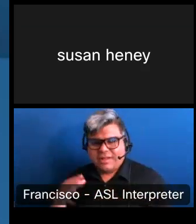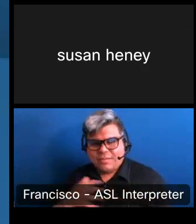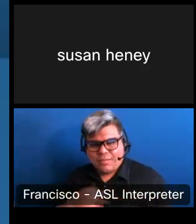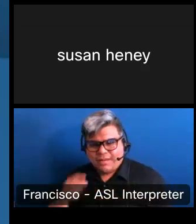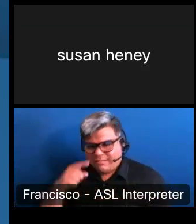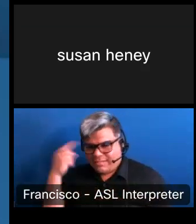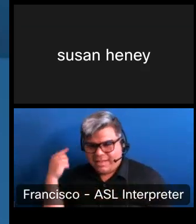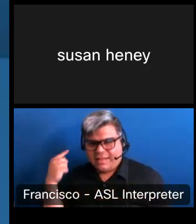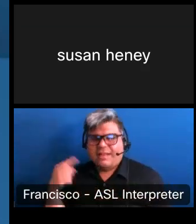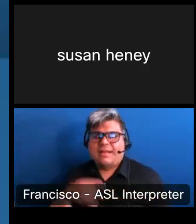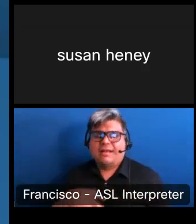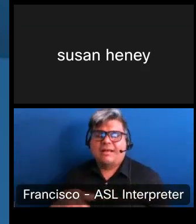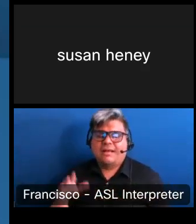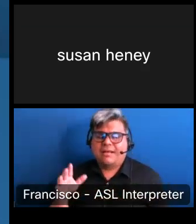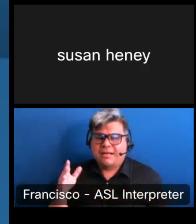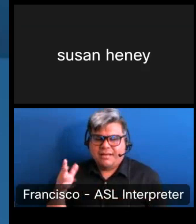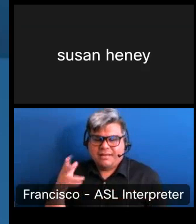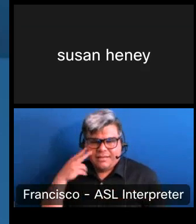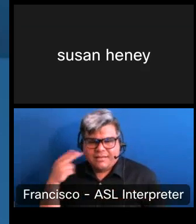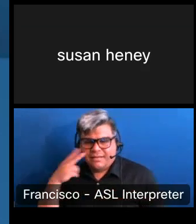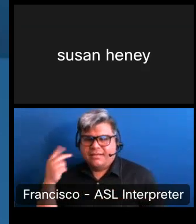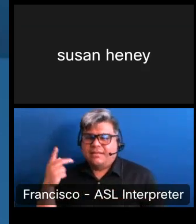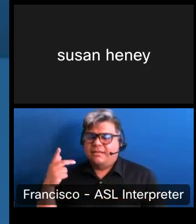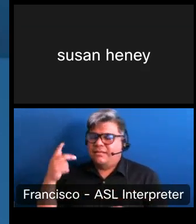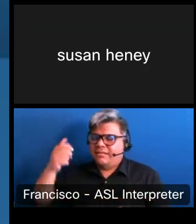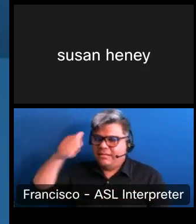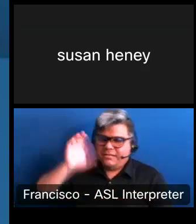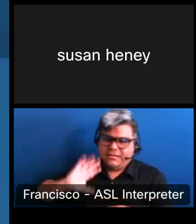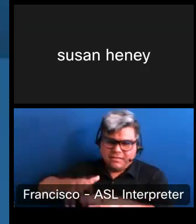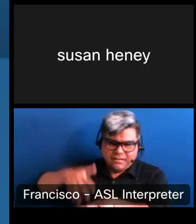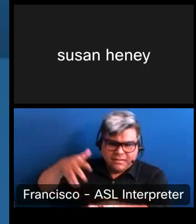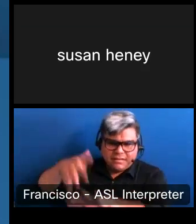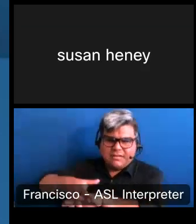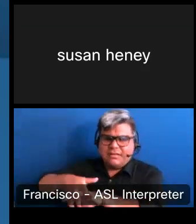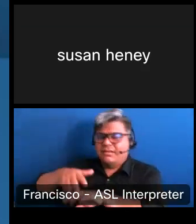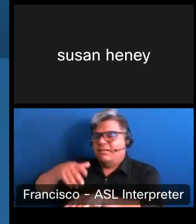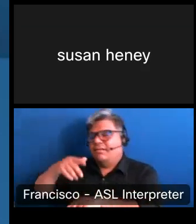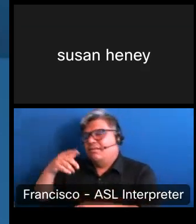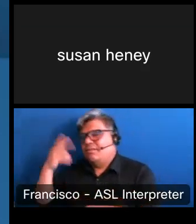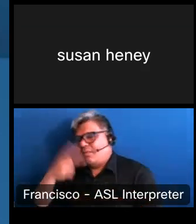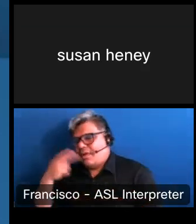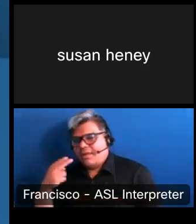American Indian and Alaska Native, Native Hawaiian and other Pacific Islander, or some other race.